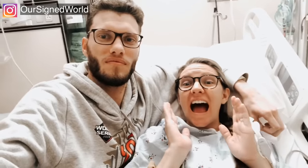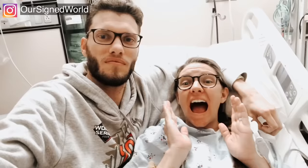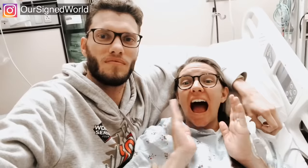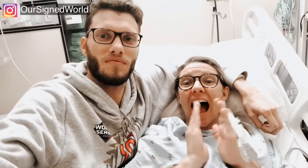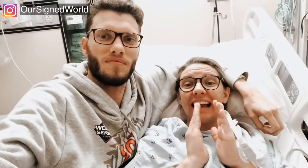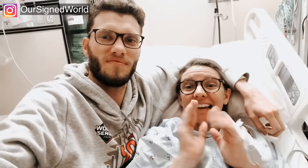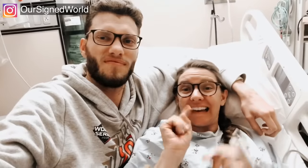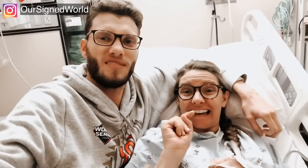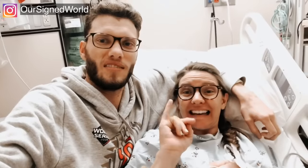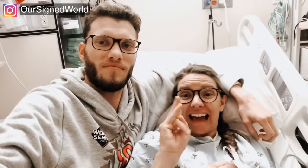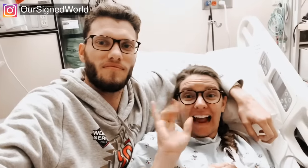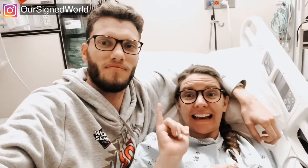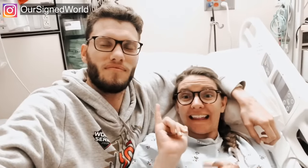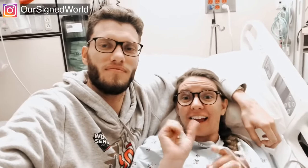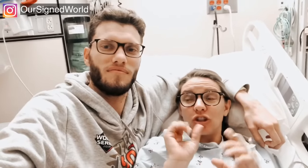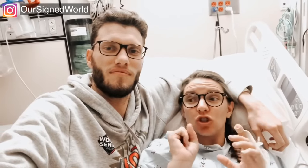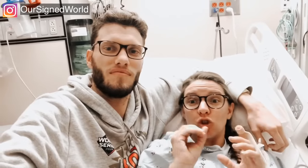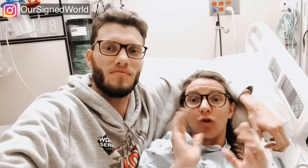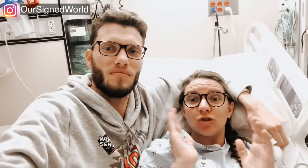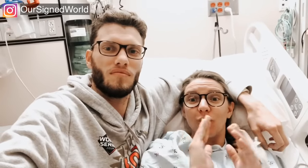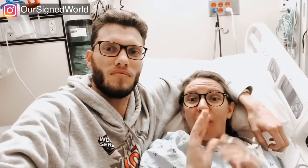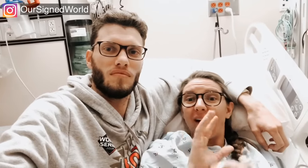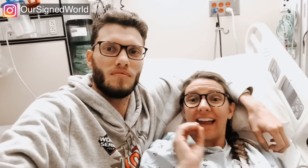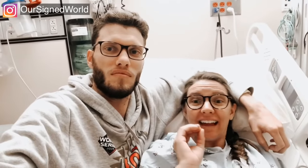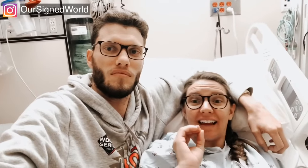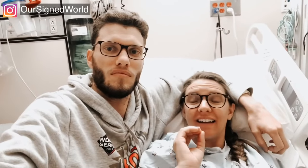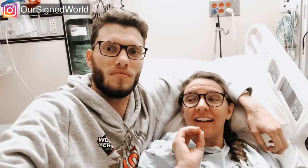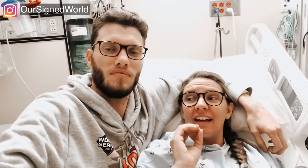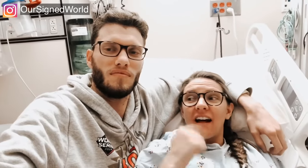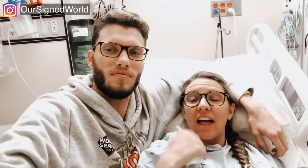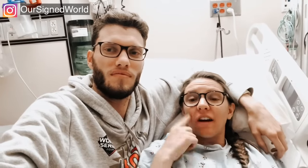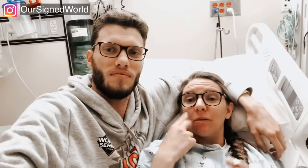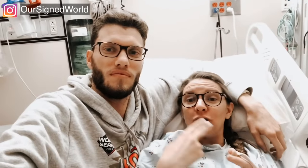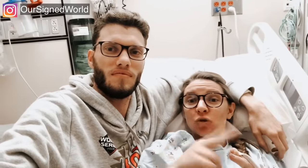tiny, like it's so small and I thought it'd be short.